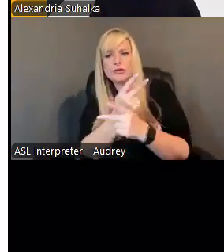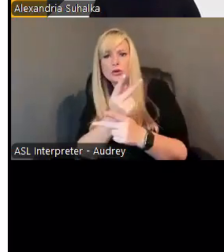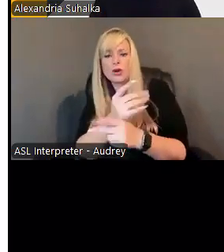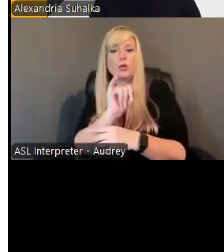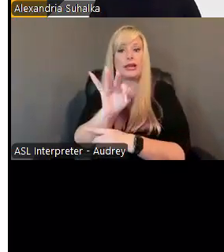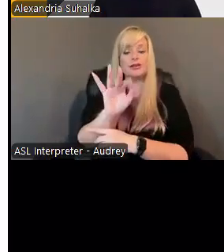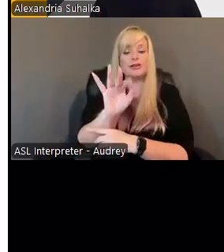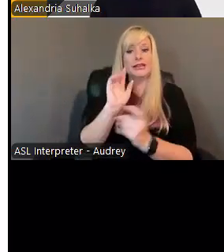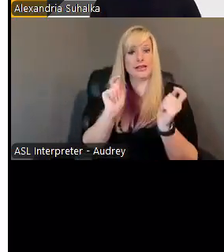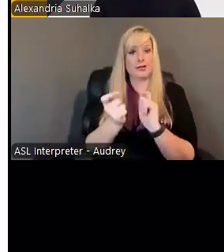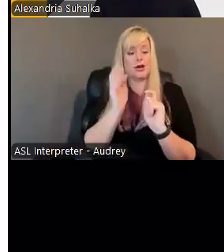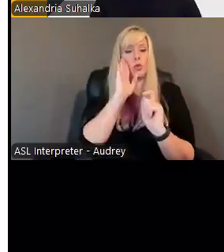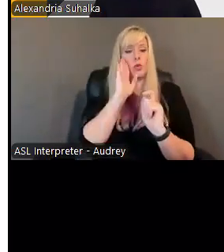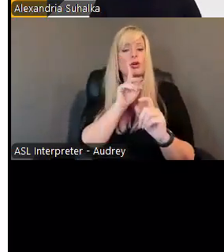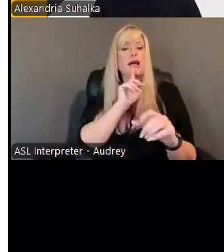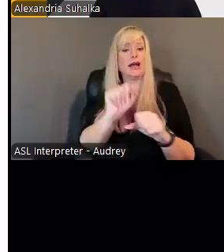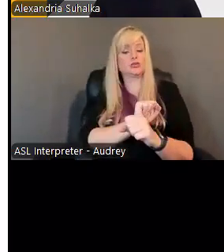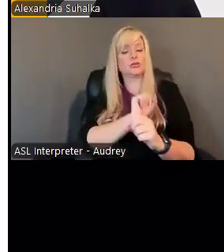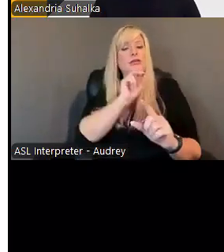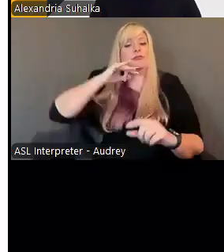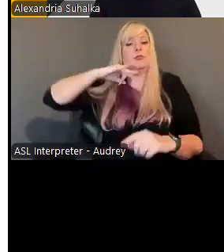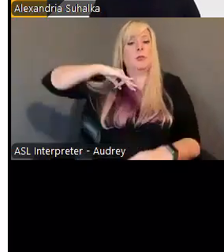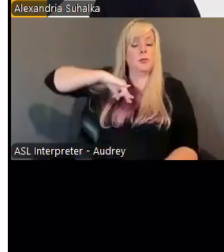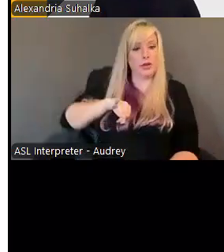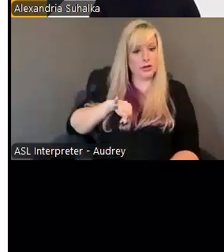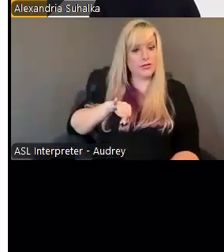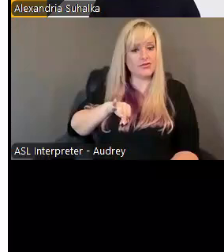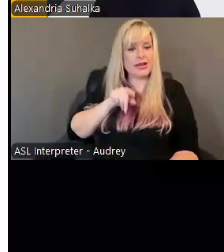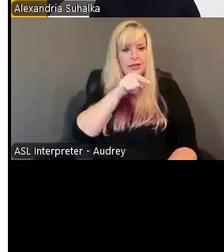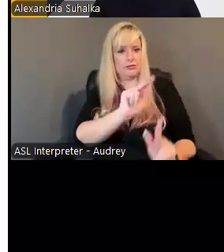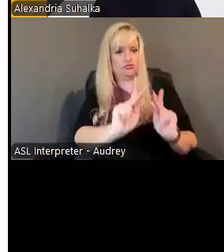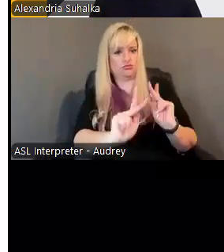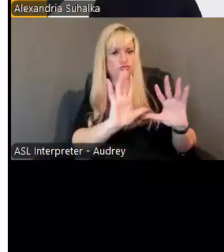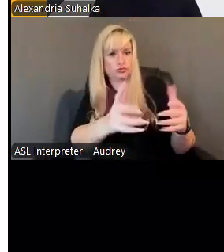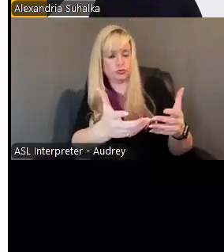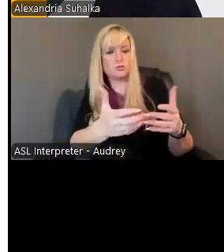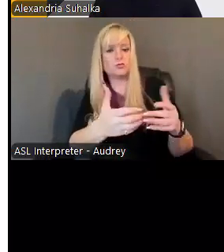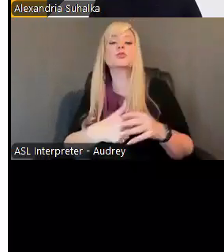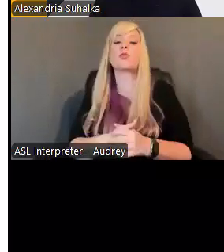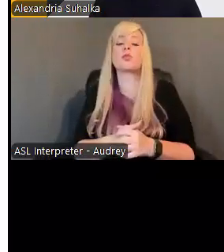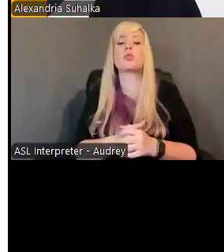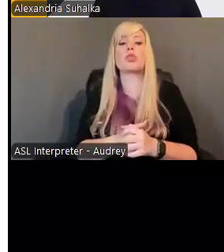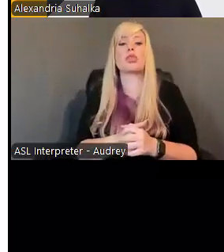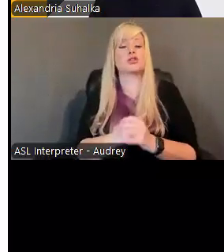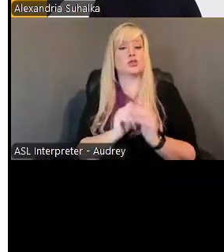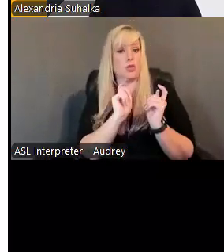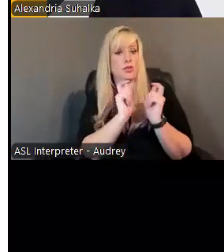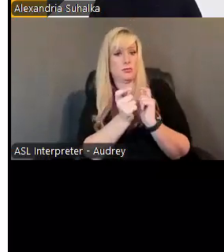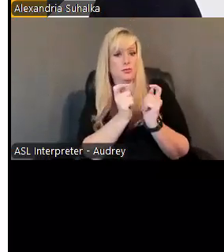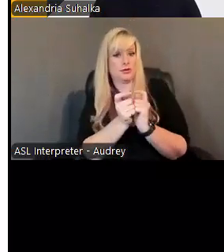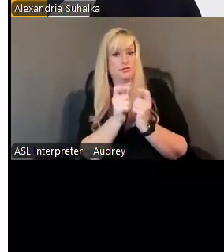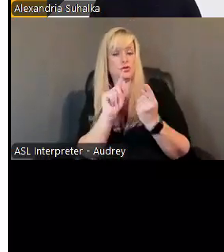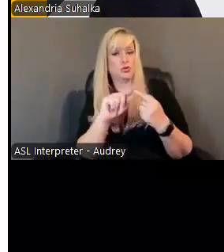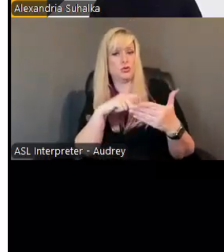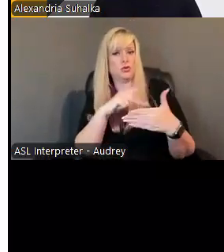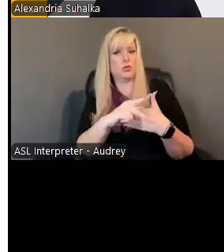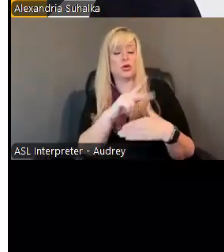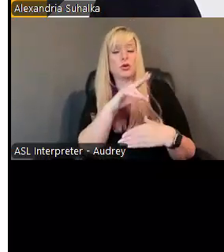significant benefit for this population. The modifications that we did included having planner